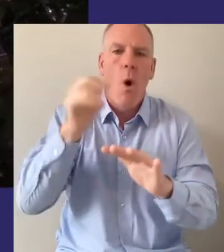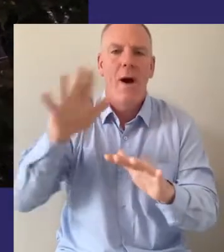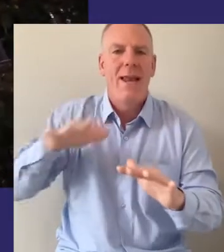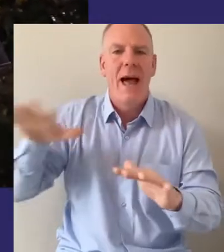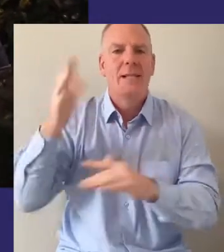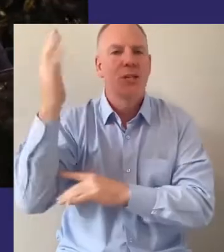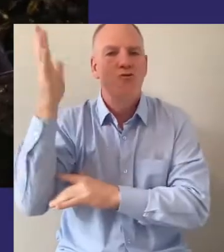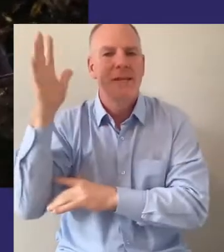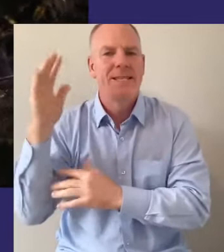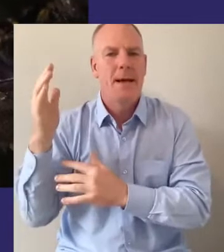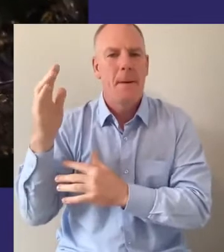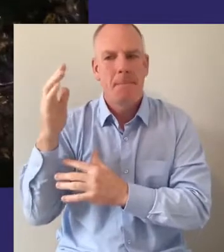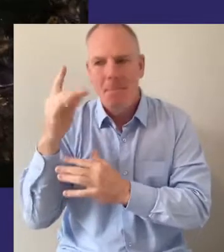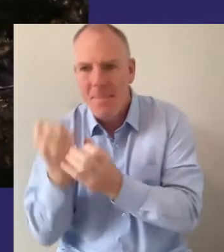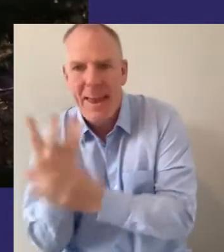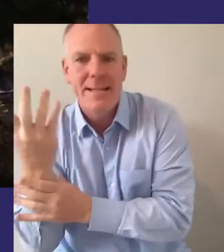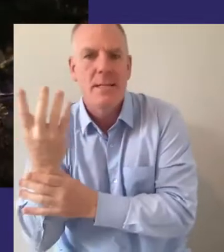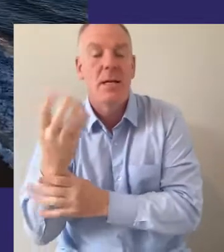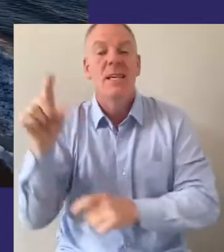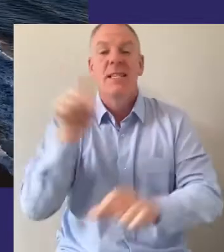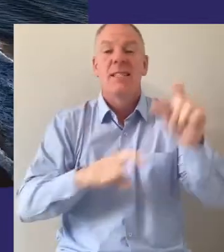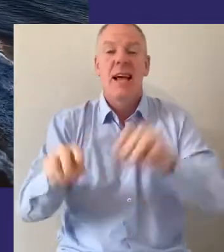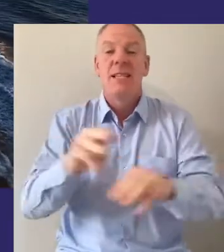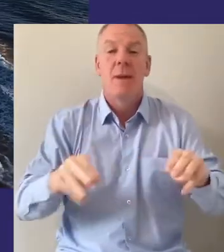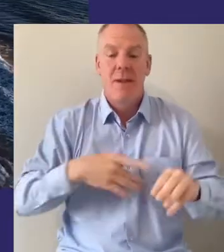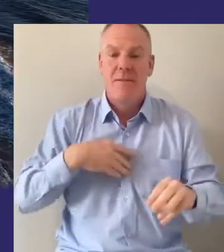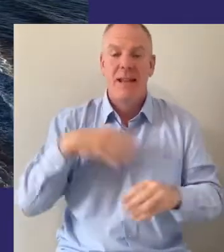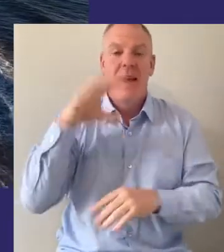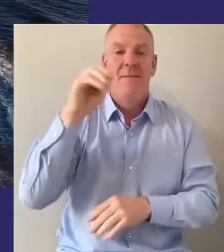so the trees and plants on land. Scientists estimate over 50% of the oxygen that we breed